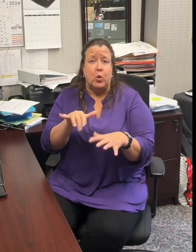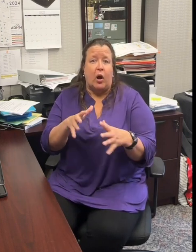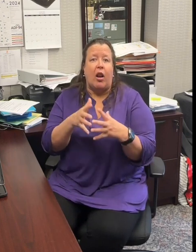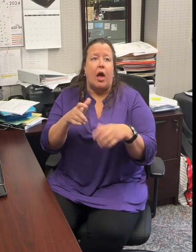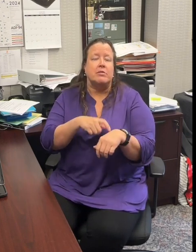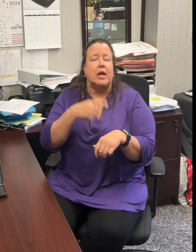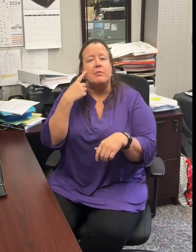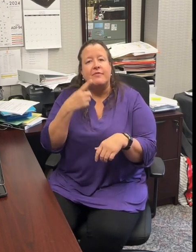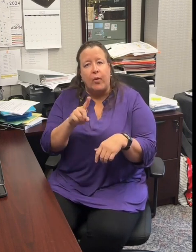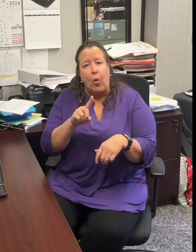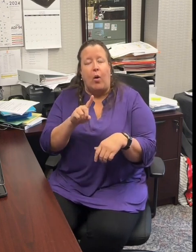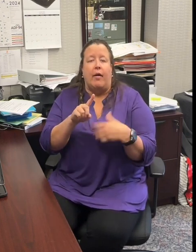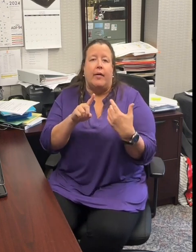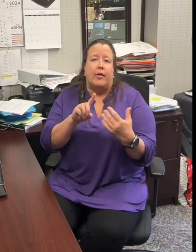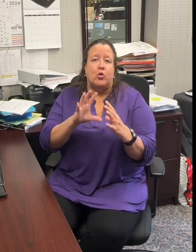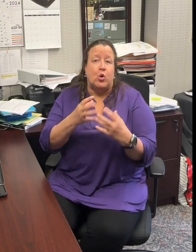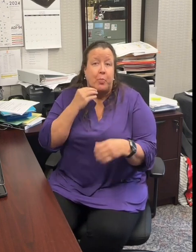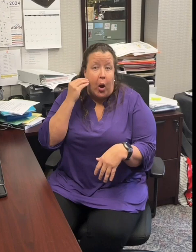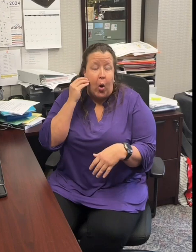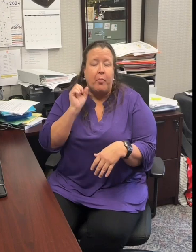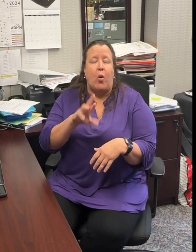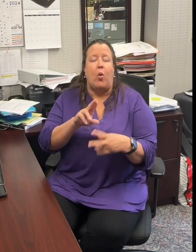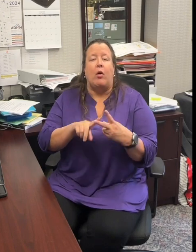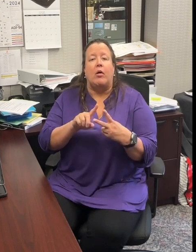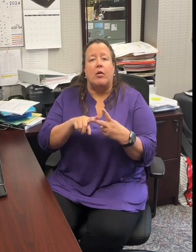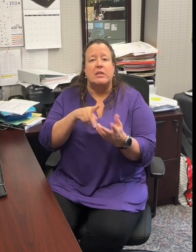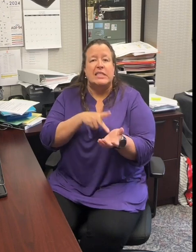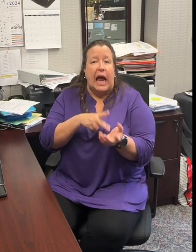but we do have, but we do have interpreters available.